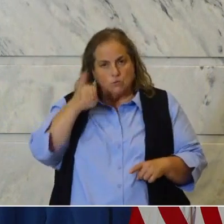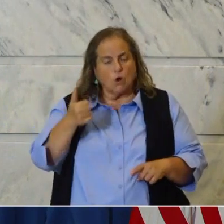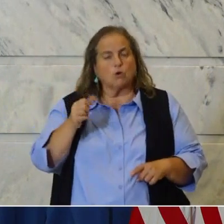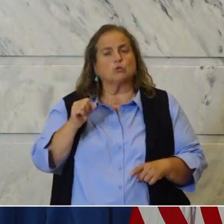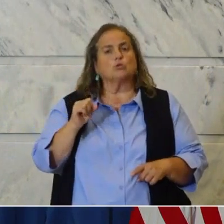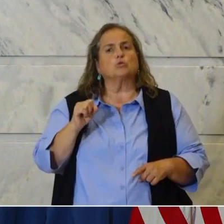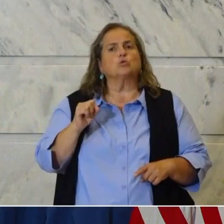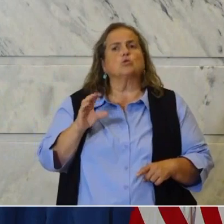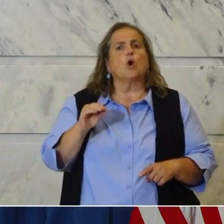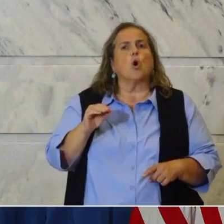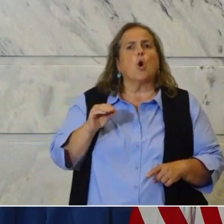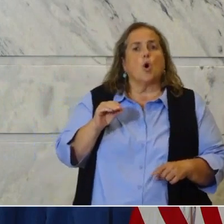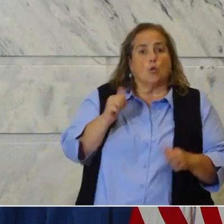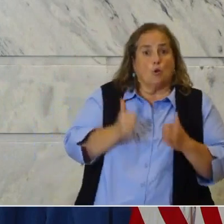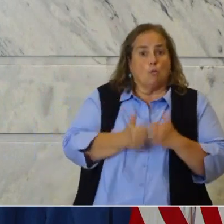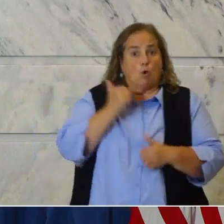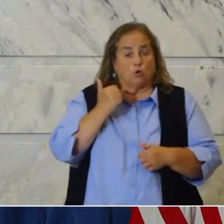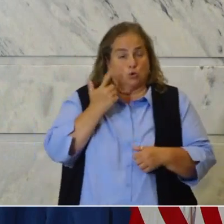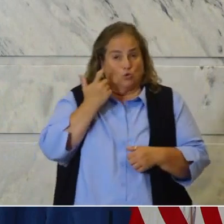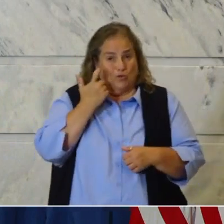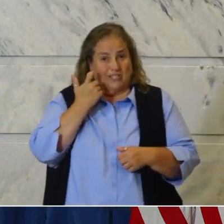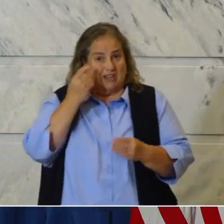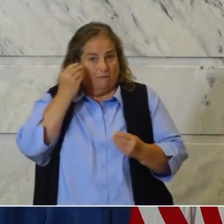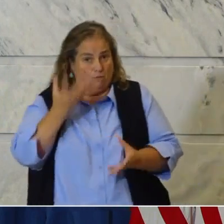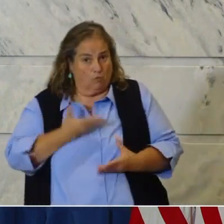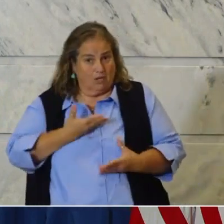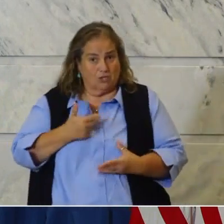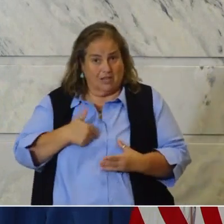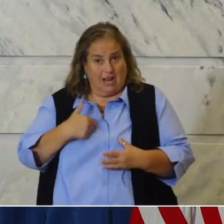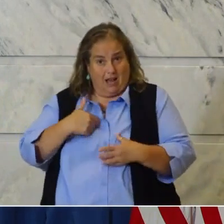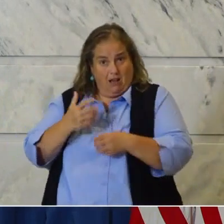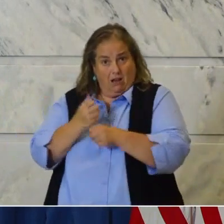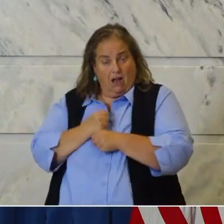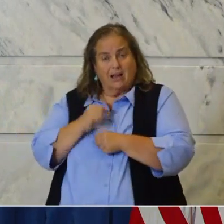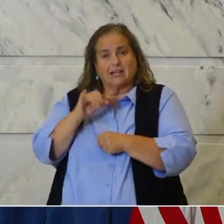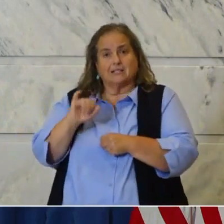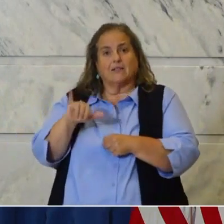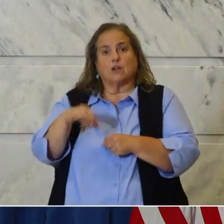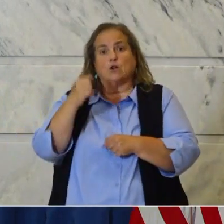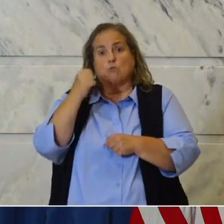the most recent information that I have is that protests planned for tomorrow